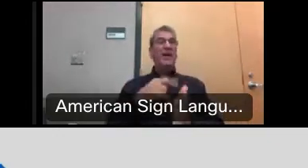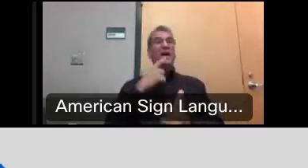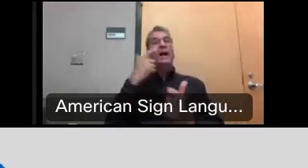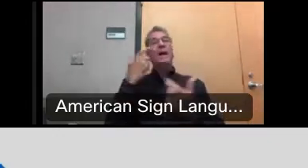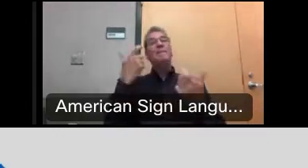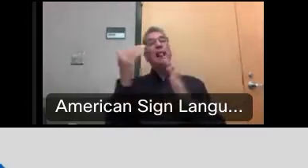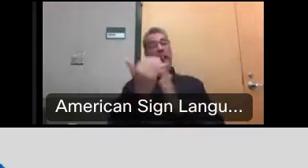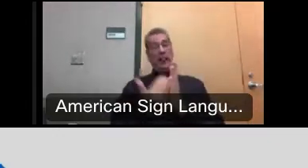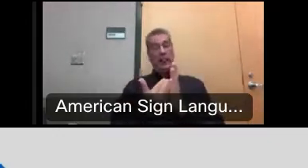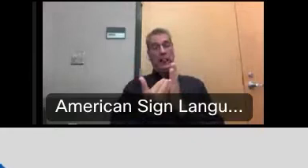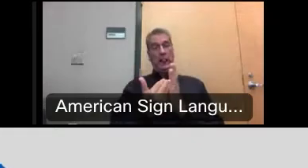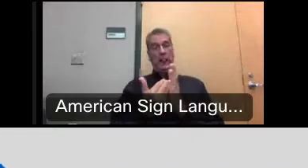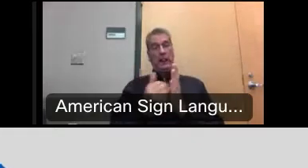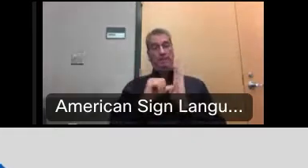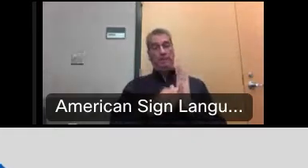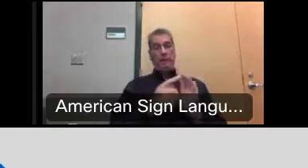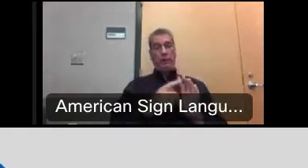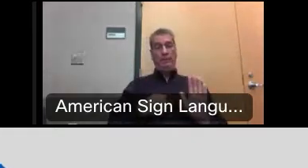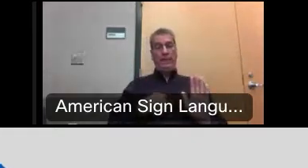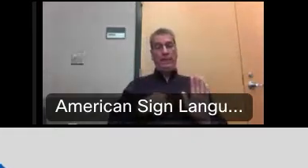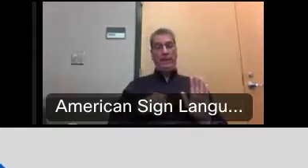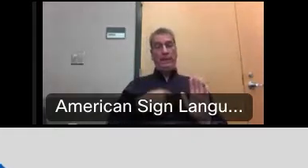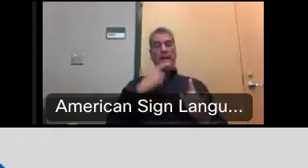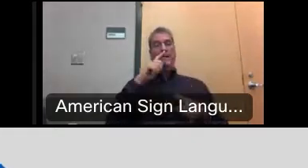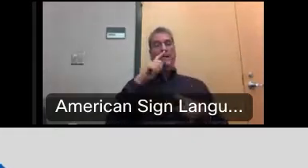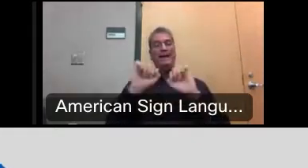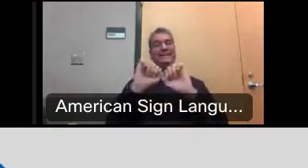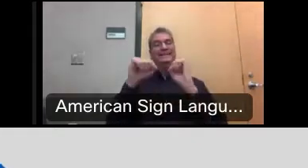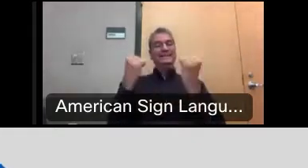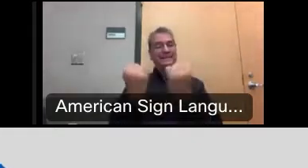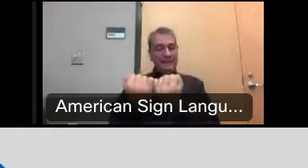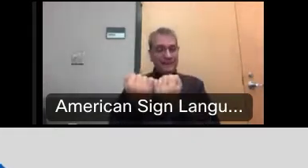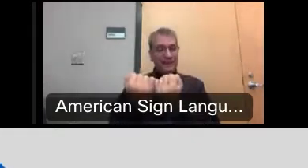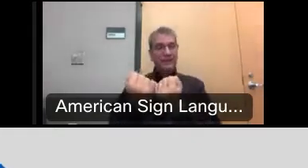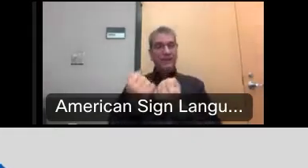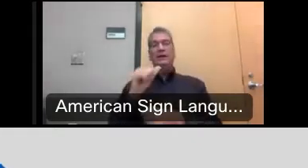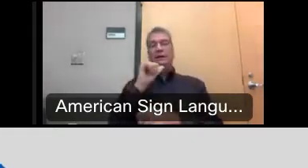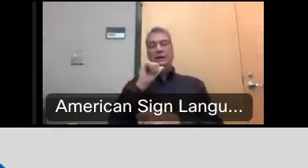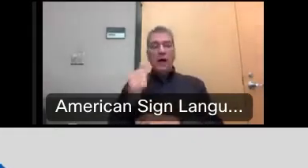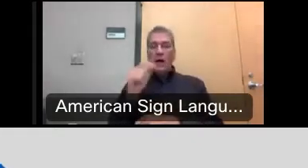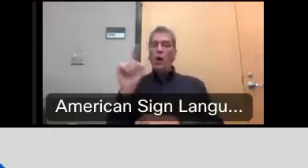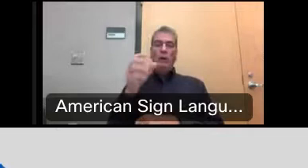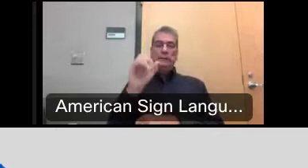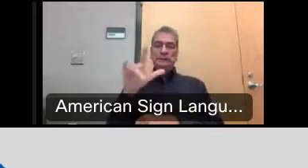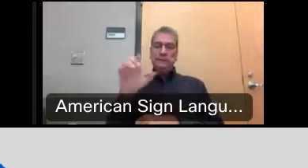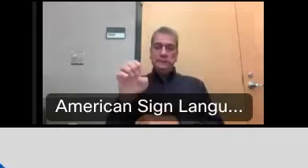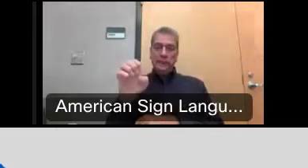lesson to me is that it's about society not just about the science. It's going to be going